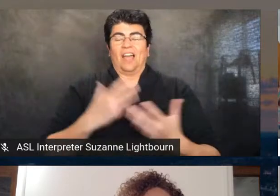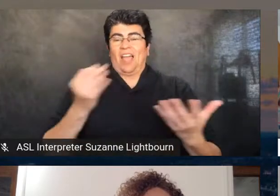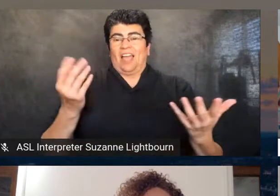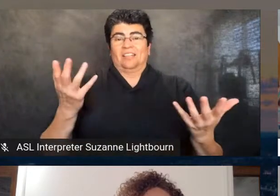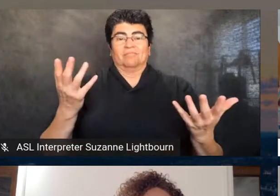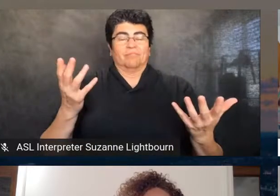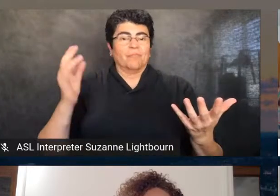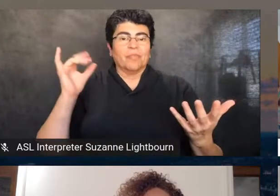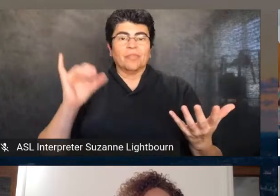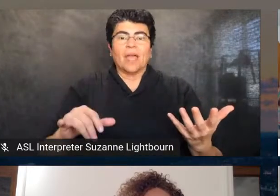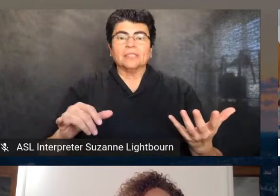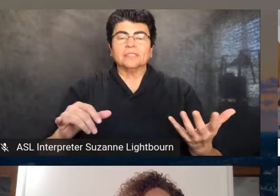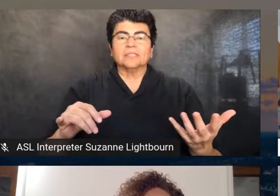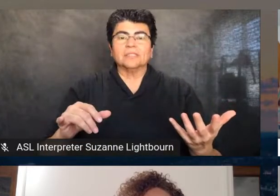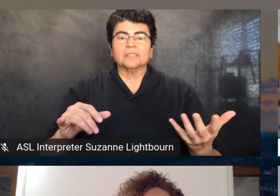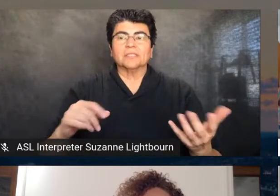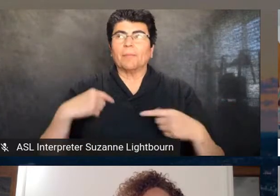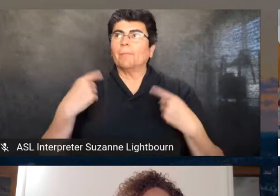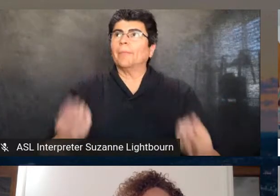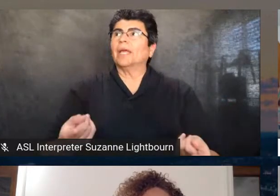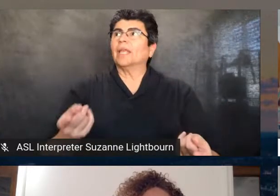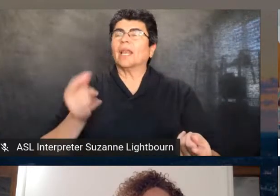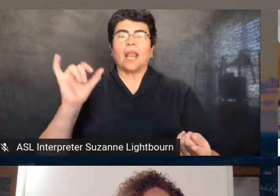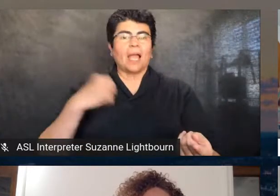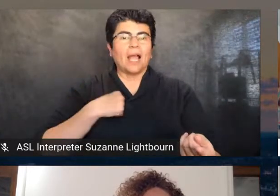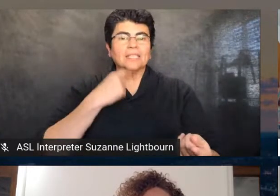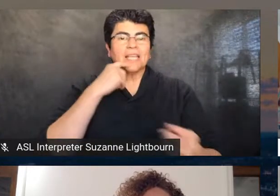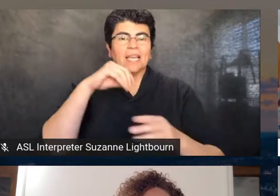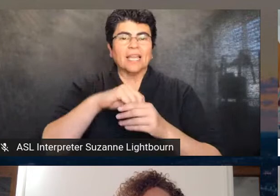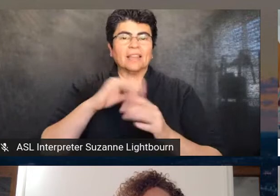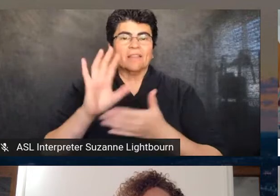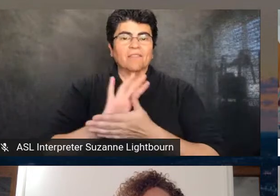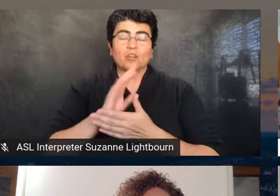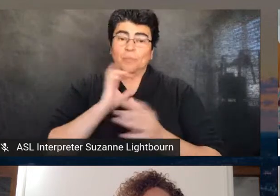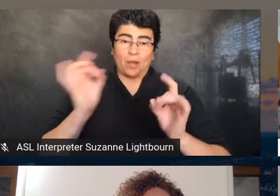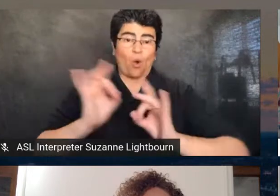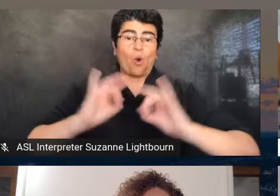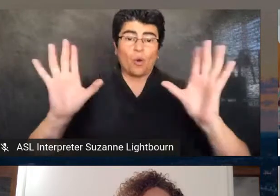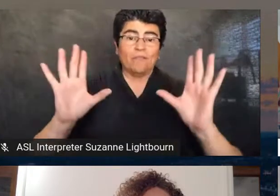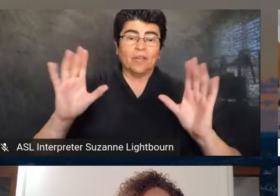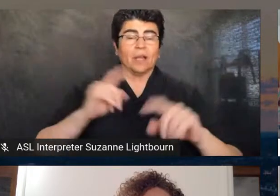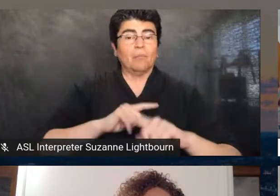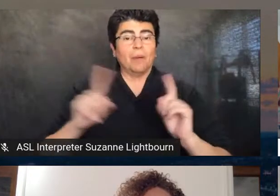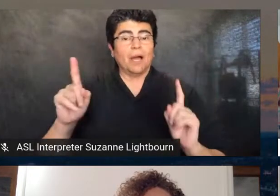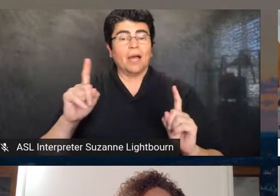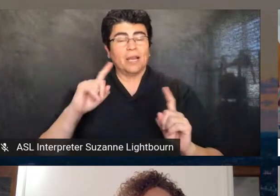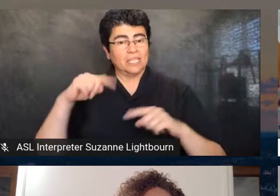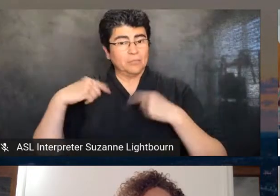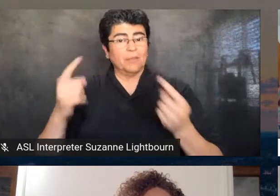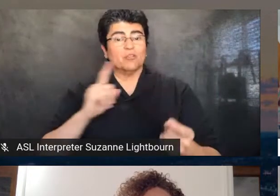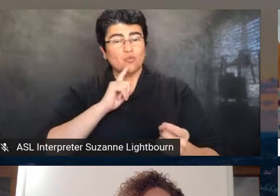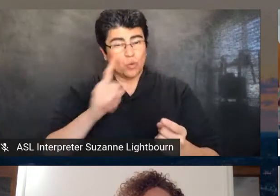and it's been, like it said in the video, it's been horrific but it's been a real spiritual,